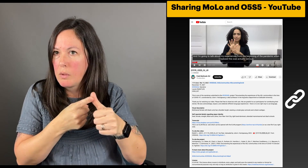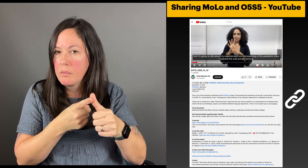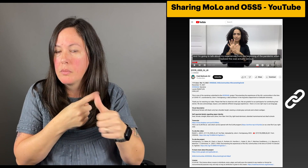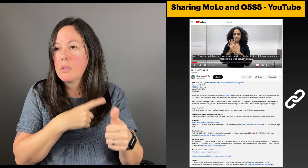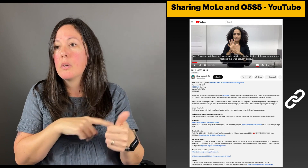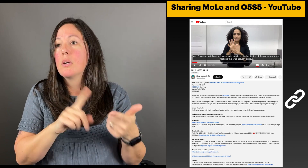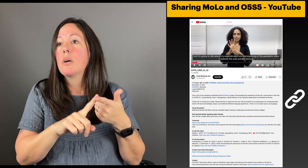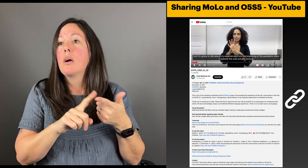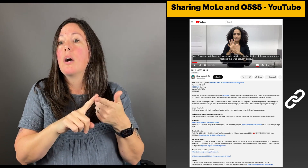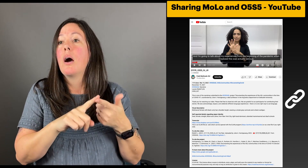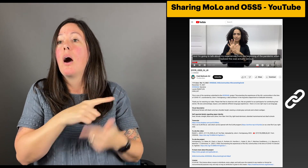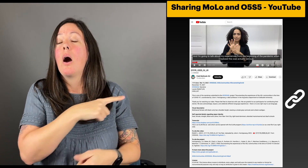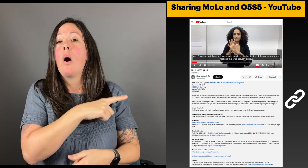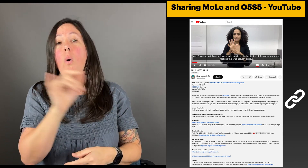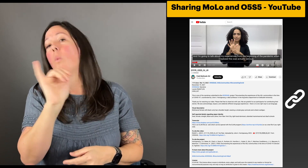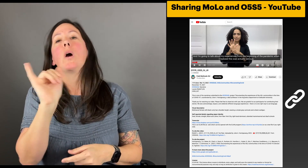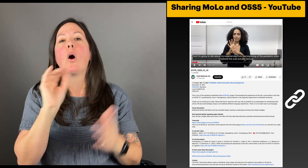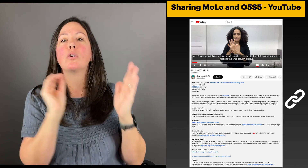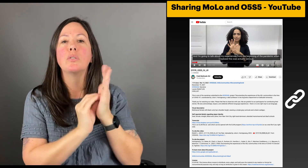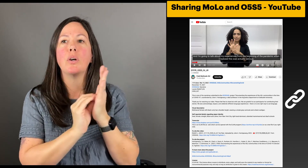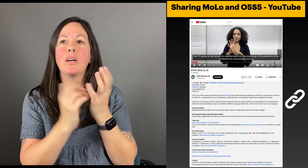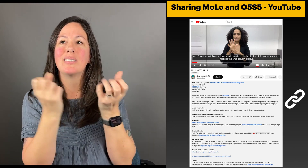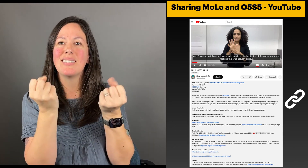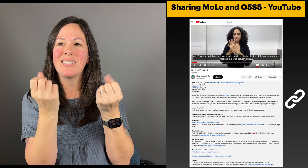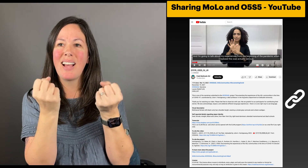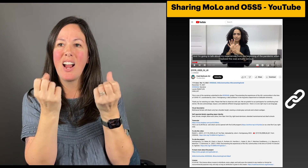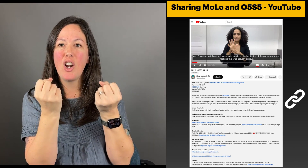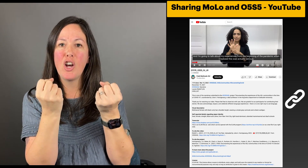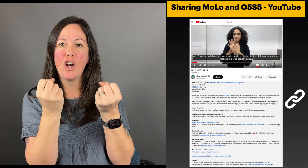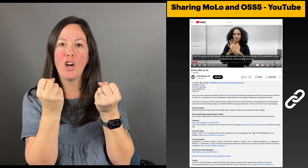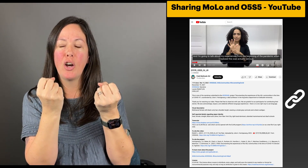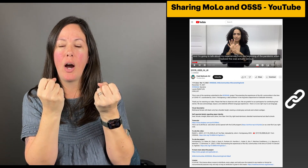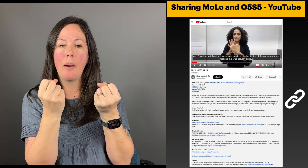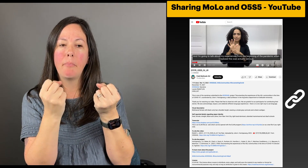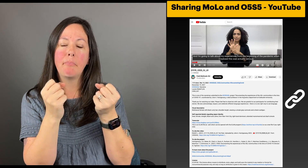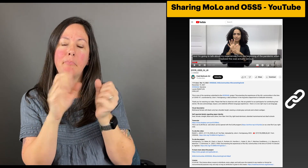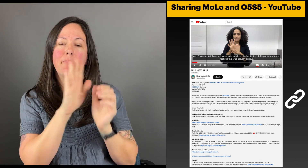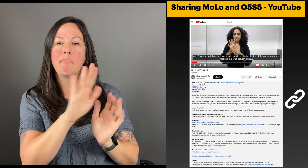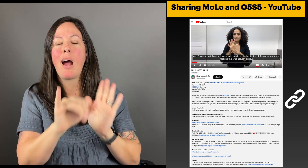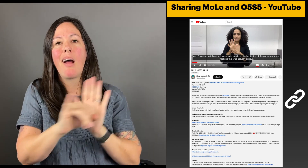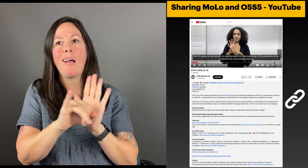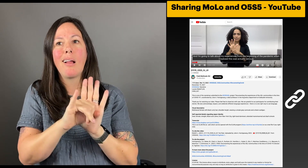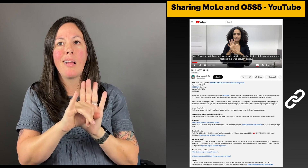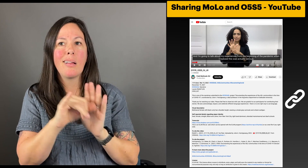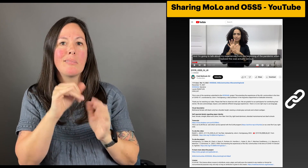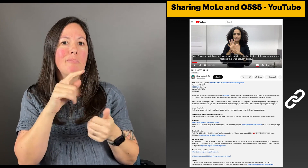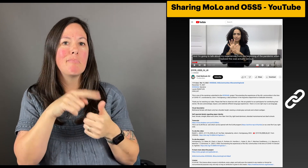community as I mentioned the citation is credited to the themselves so that's the person's last